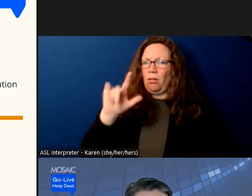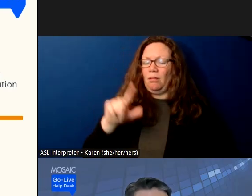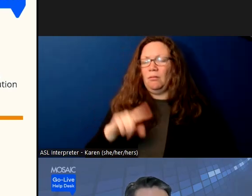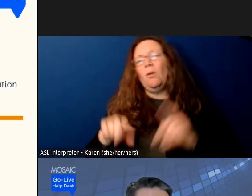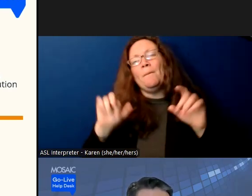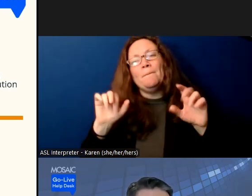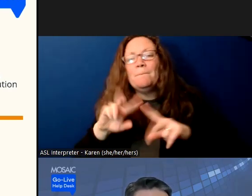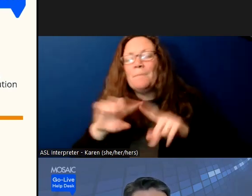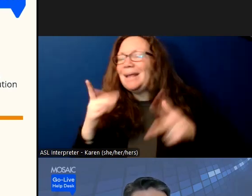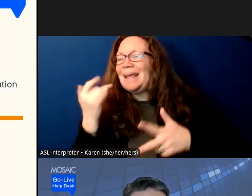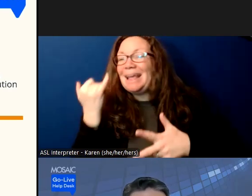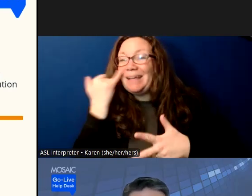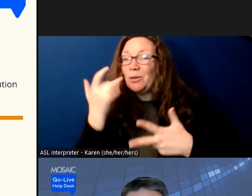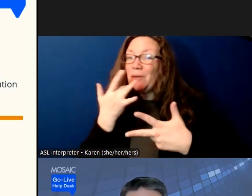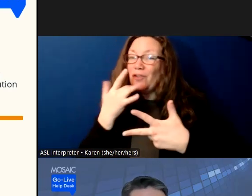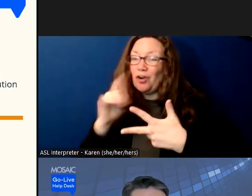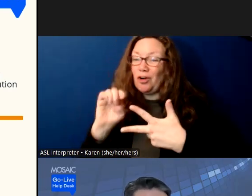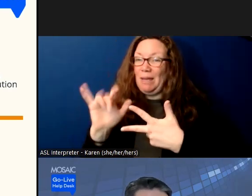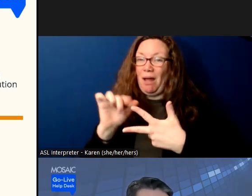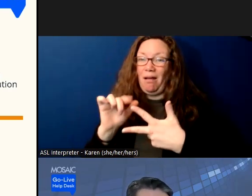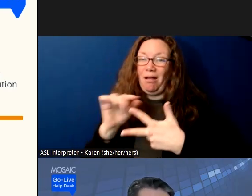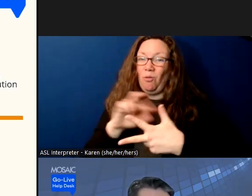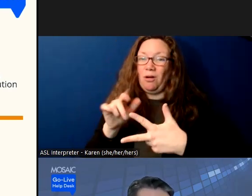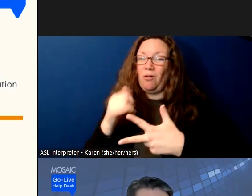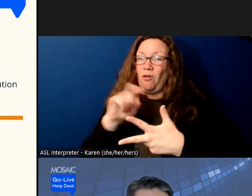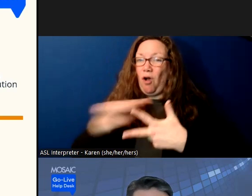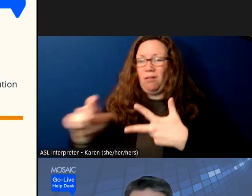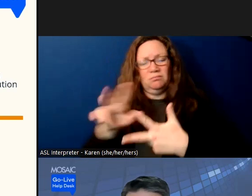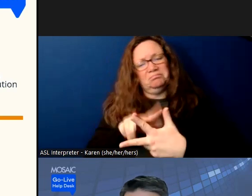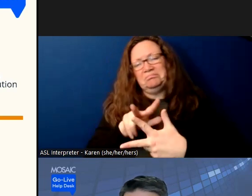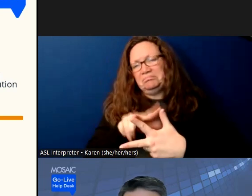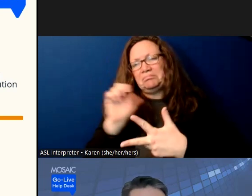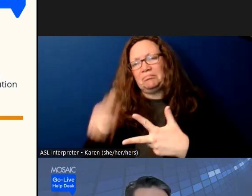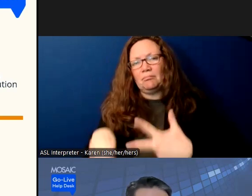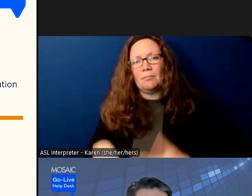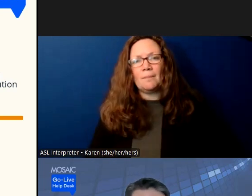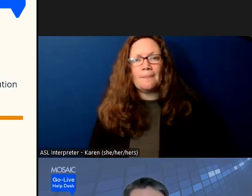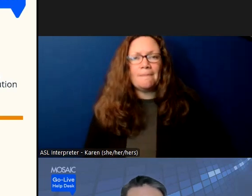And finally, how long will the Mosaic of Help Desk be available to users after go live?